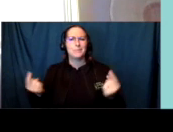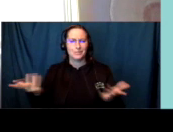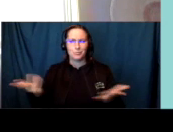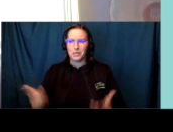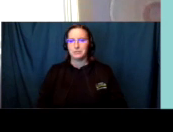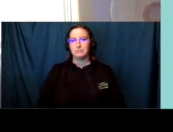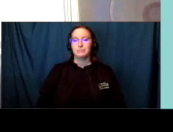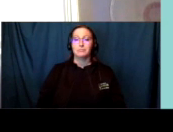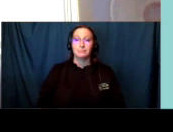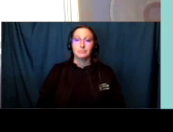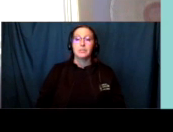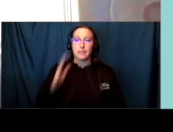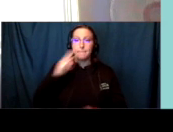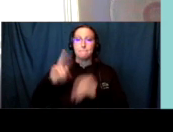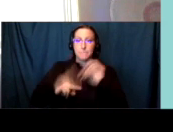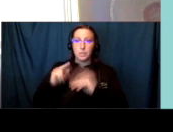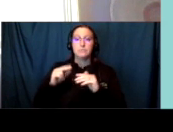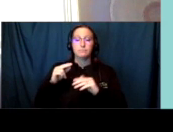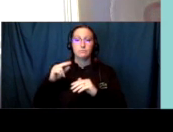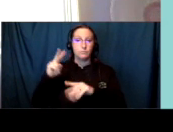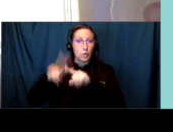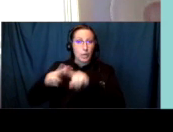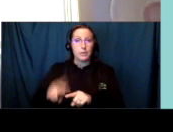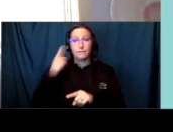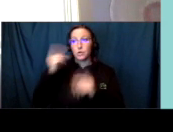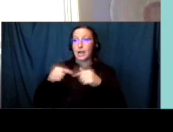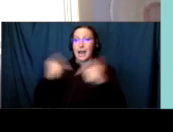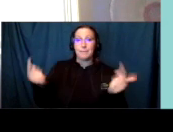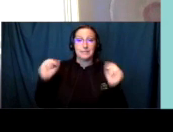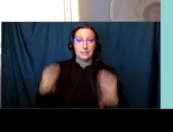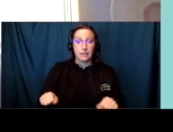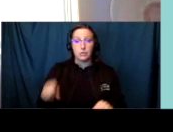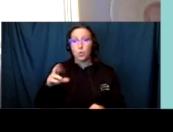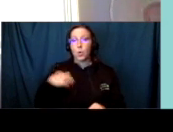vocabulary for opposites or you can work on opposites by having a scavenger